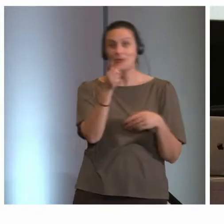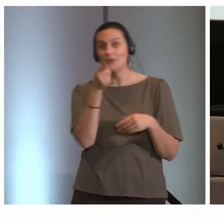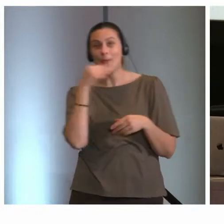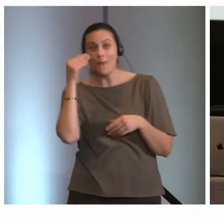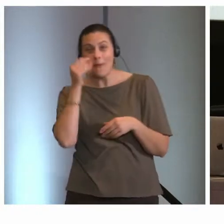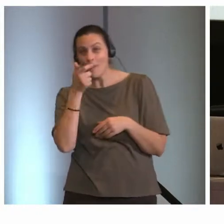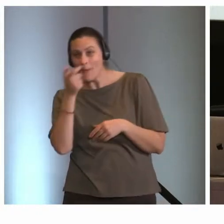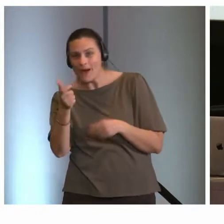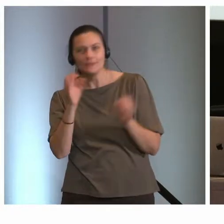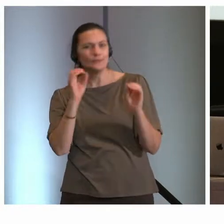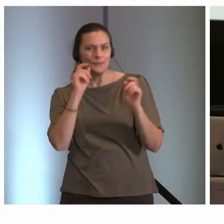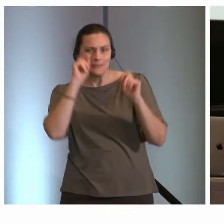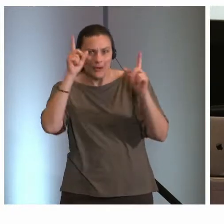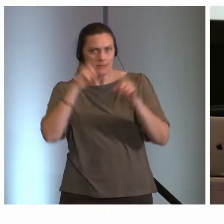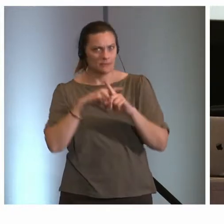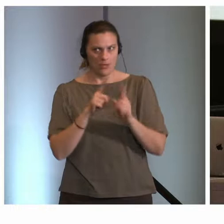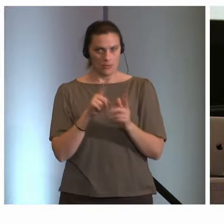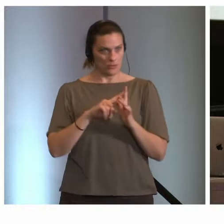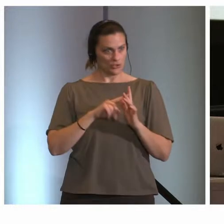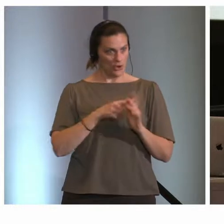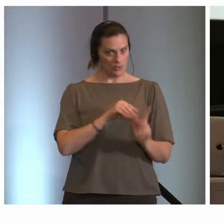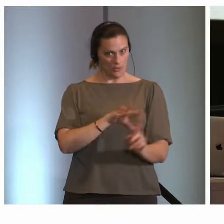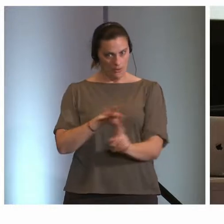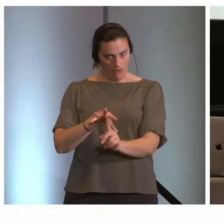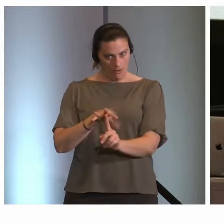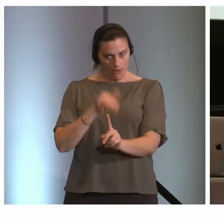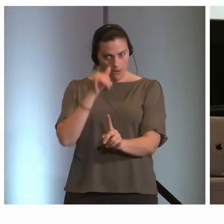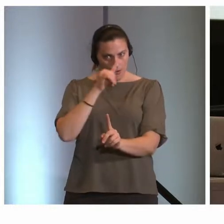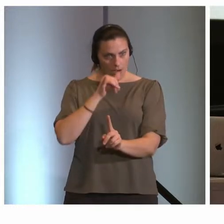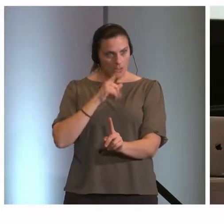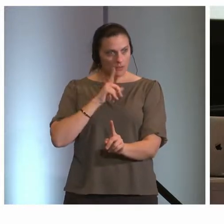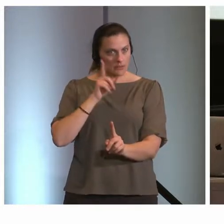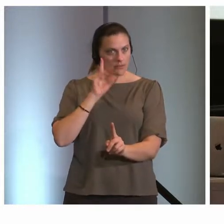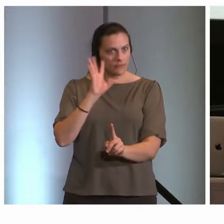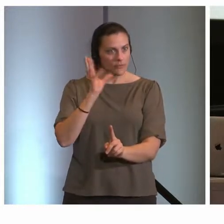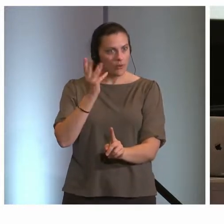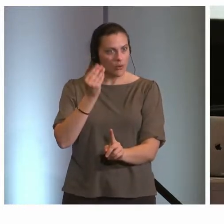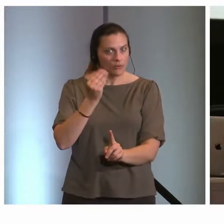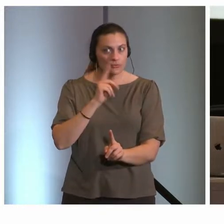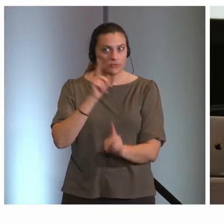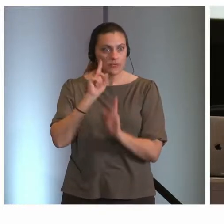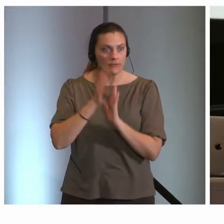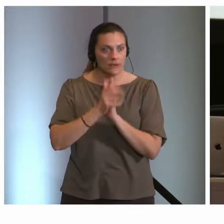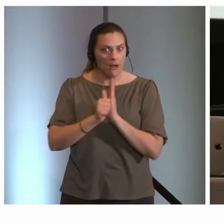nothing new for anybody in the room or anybody watching at home. That there is a glorious Deaf